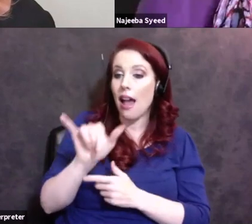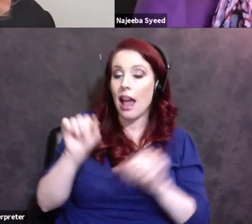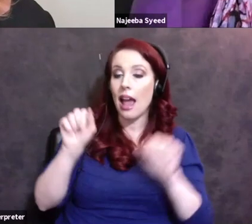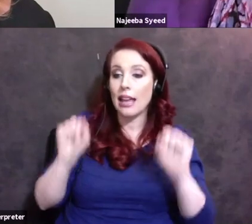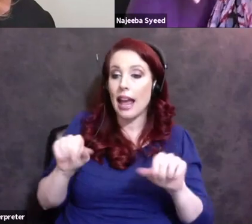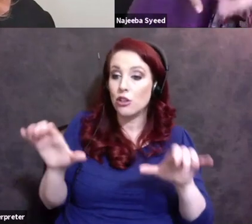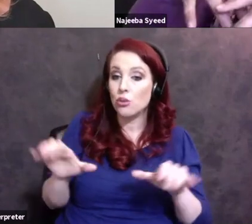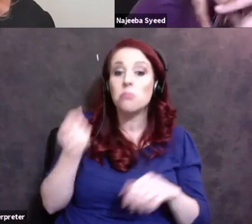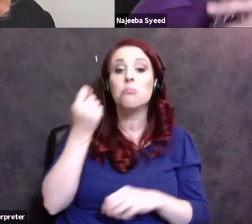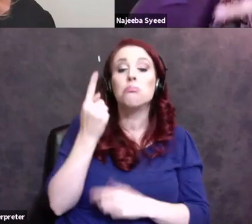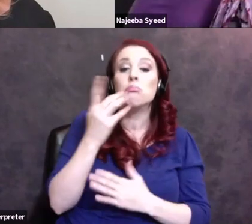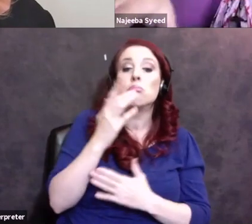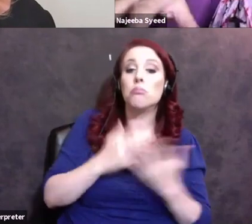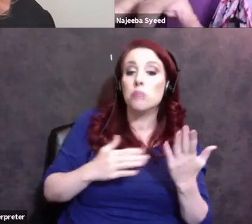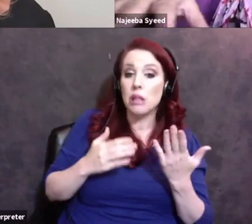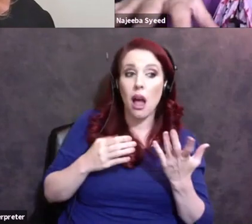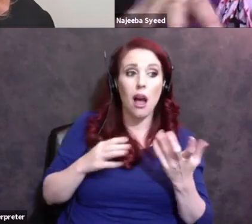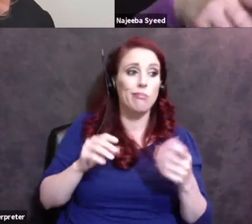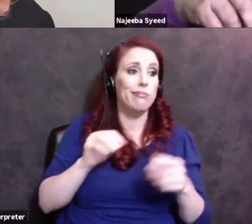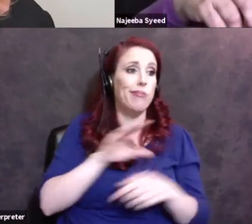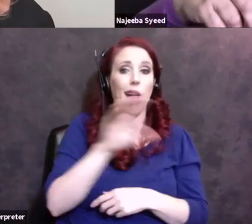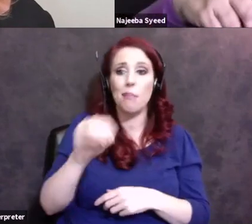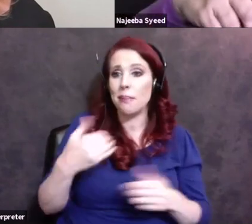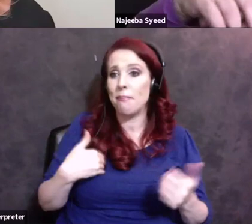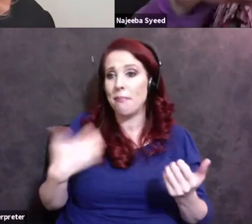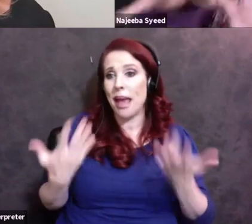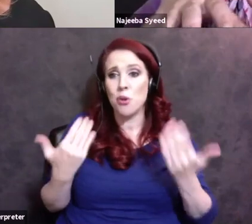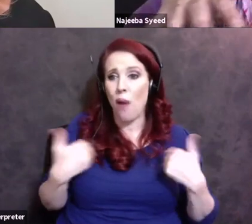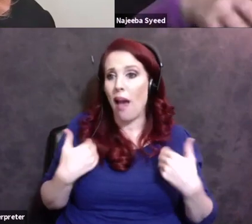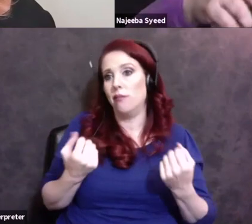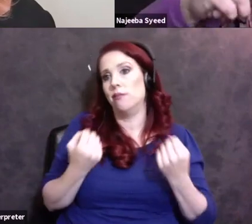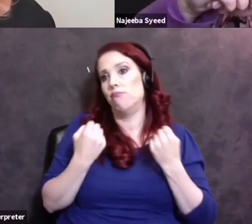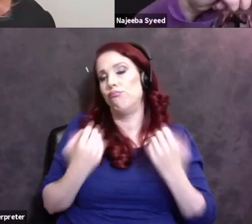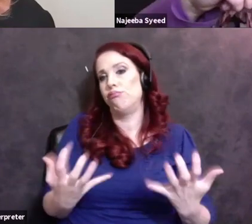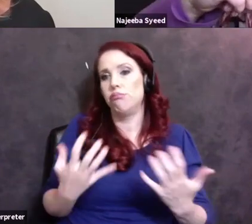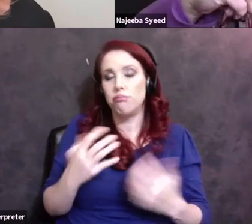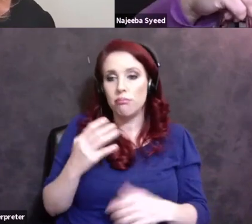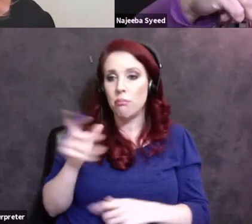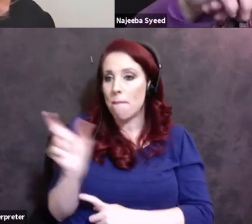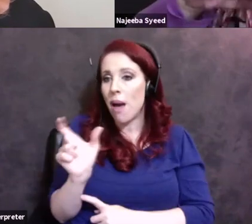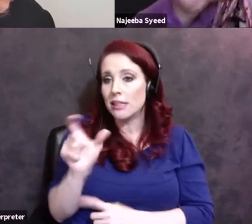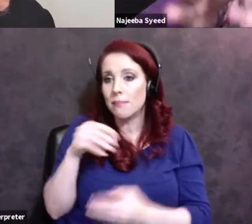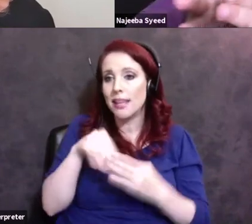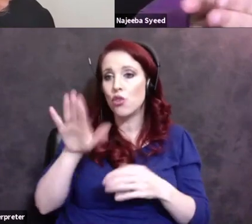and in some industries you may have a lot of Muslims in your workplace, so folks may